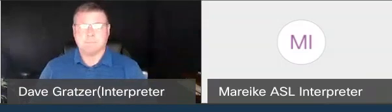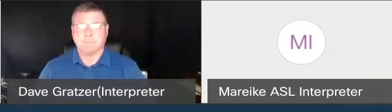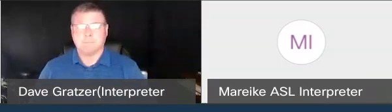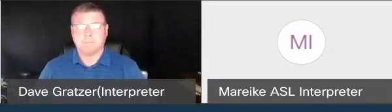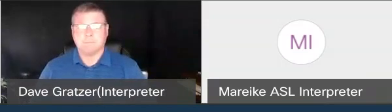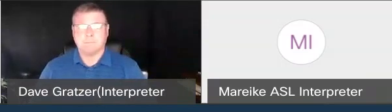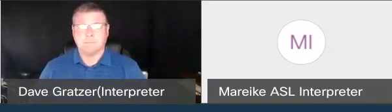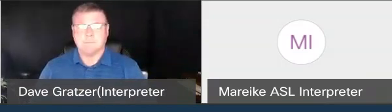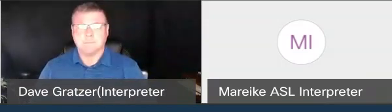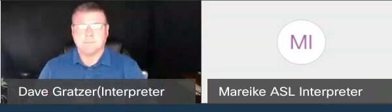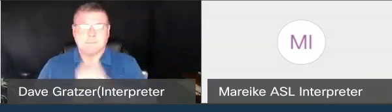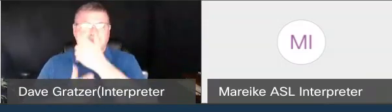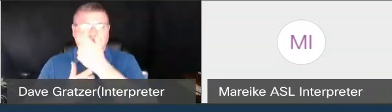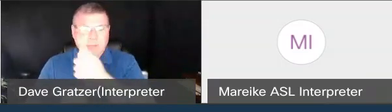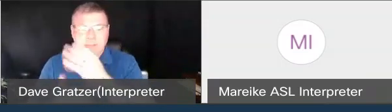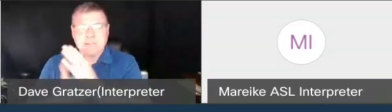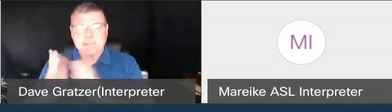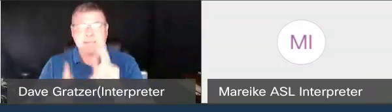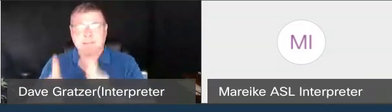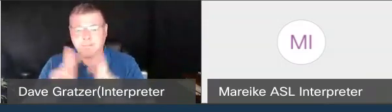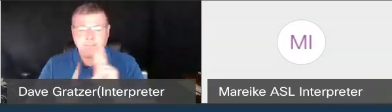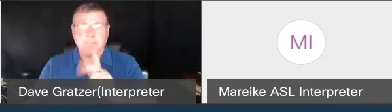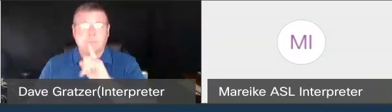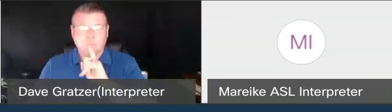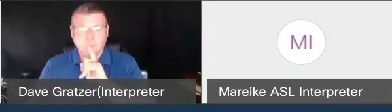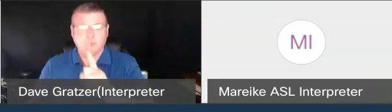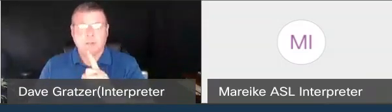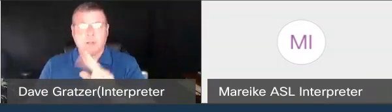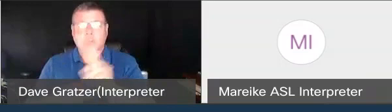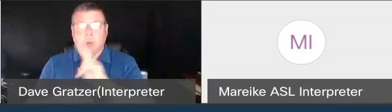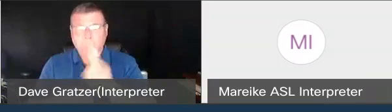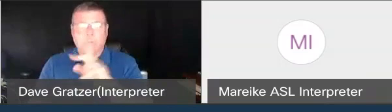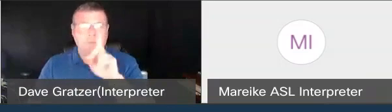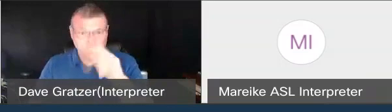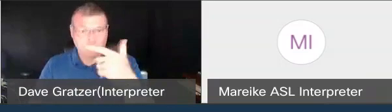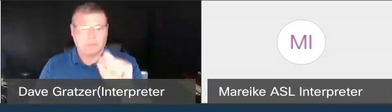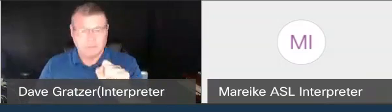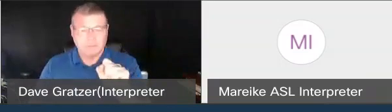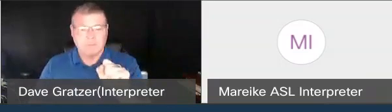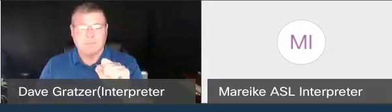Tanis: It's very interesting. Some individuals really like taking the drug and abuse because they know there's a consequence,